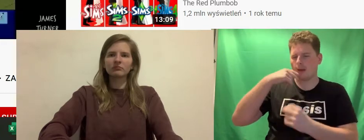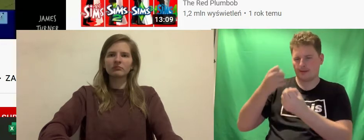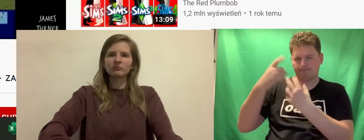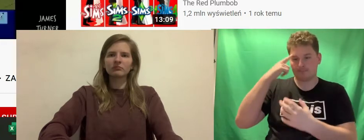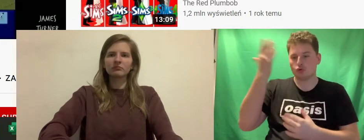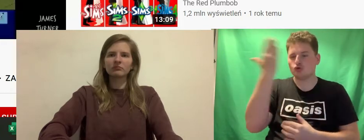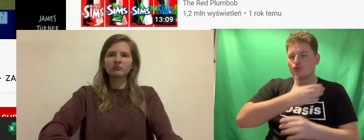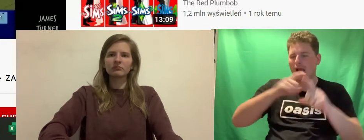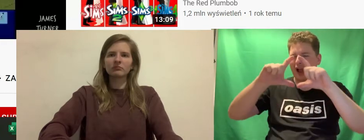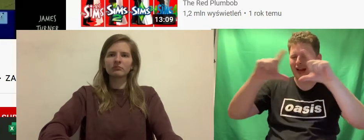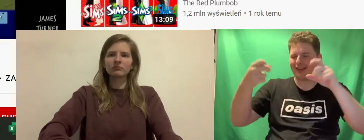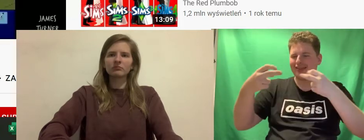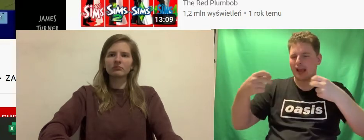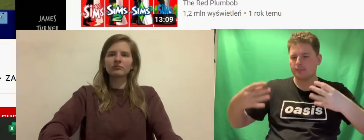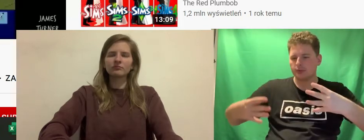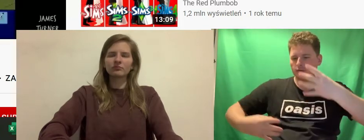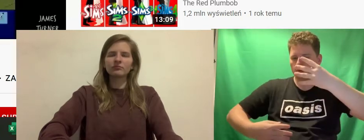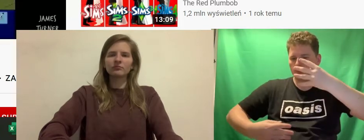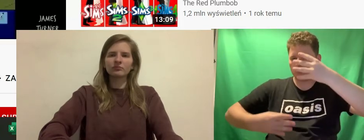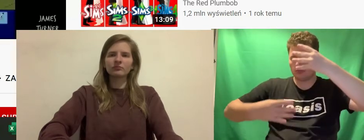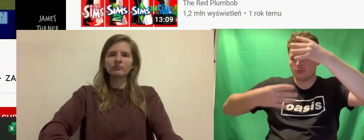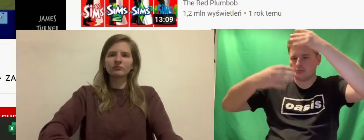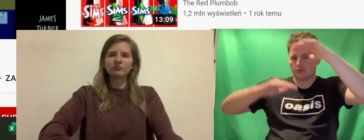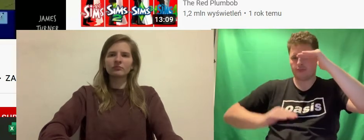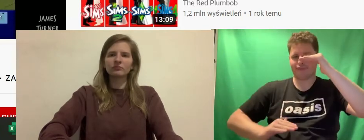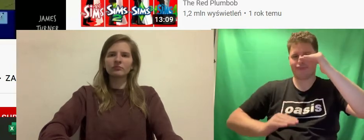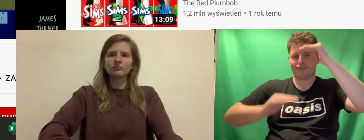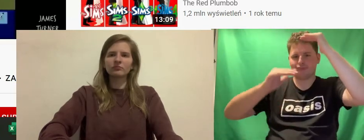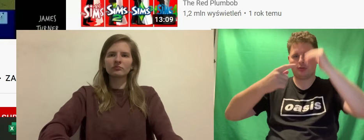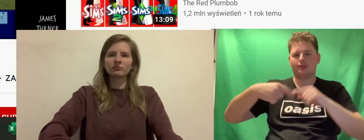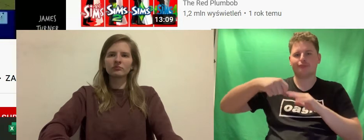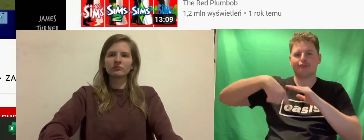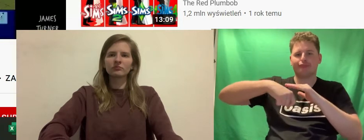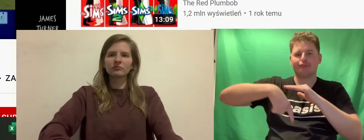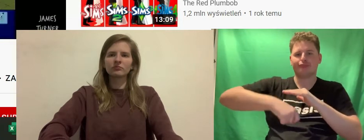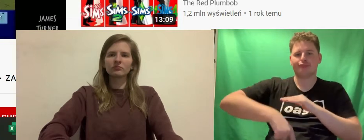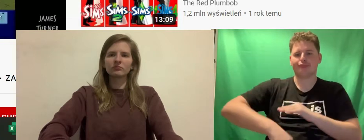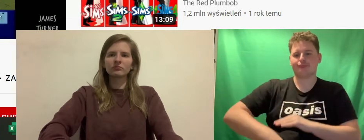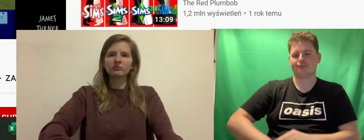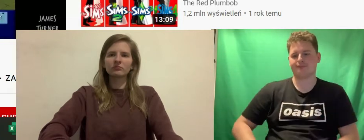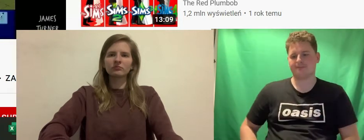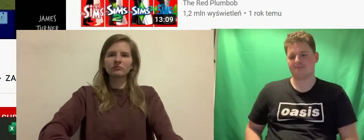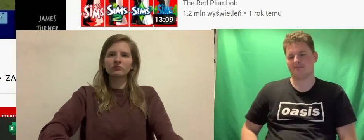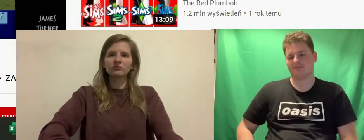A: it's through systems, like you mentioned that through loops and conditional statements in Java